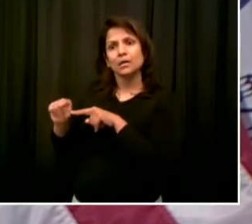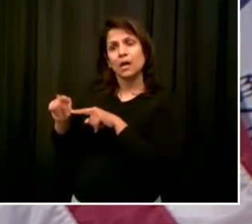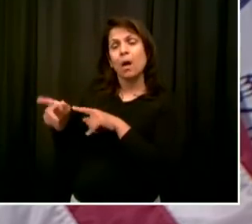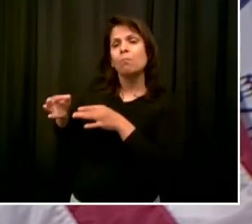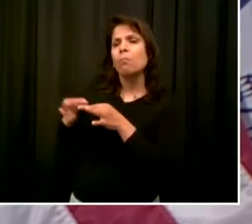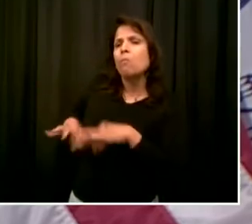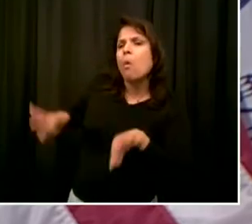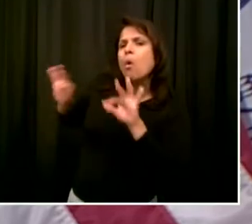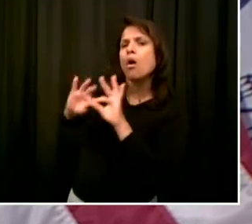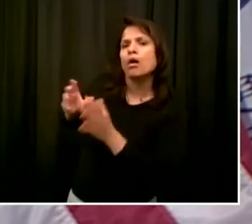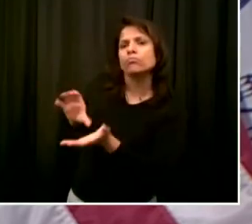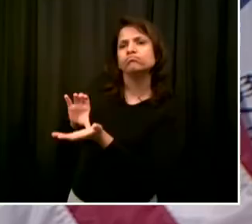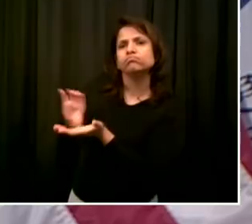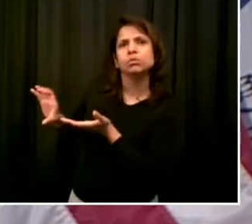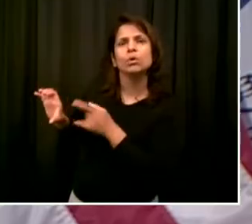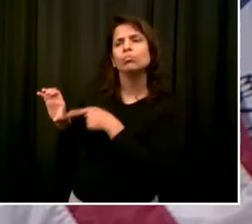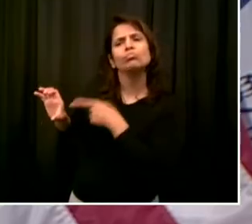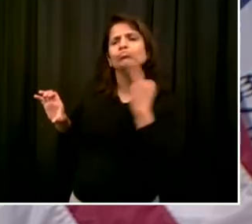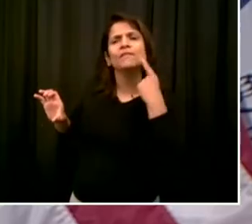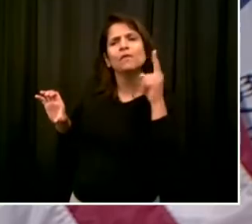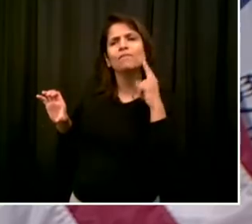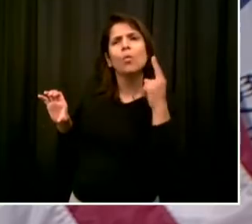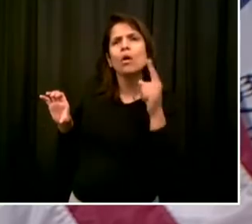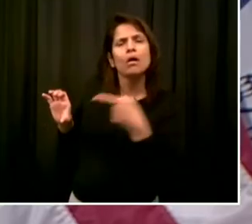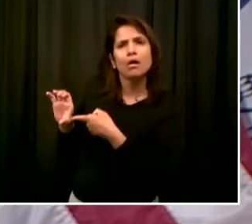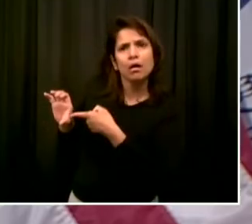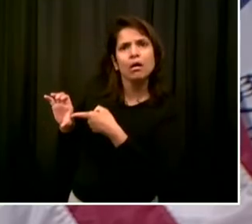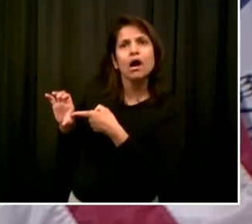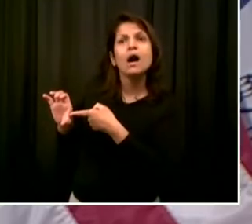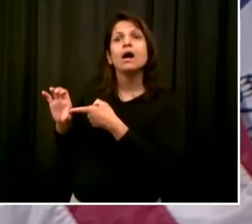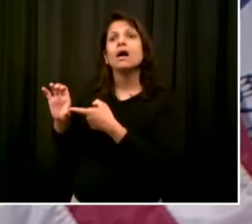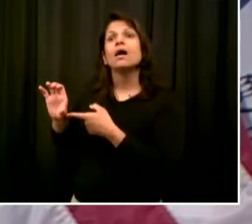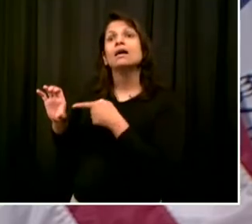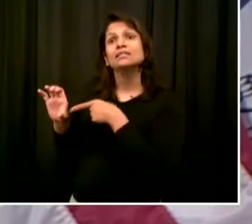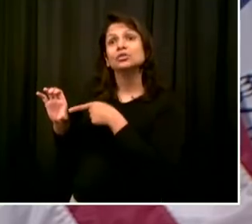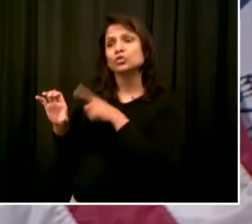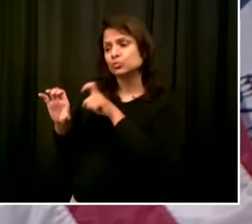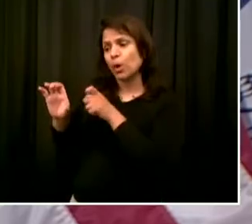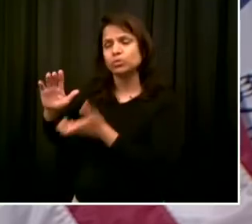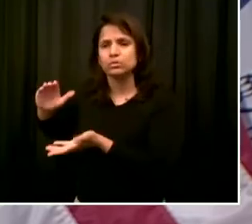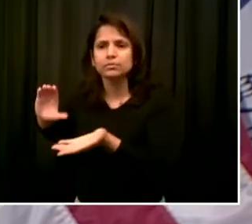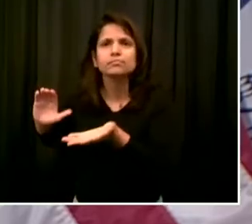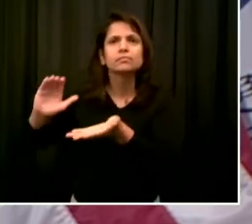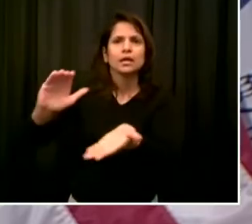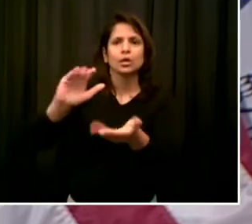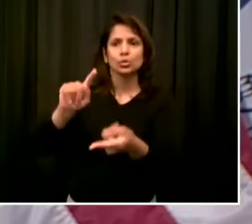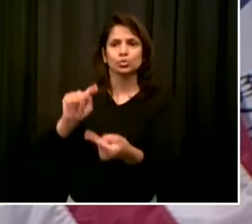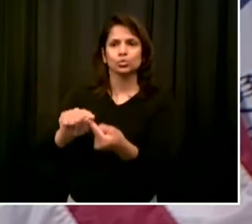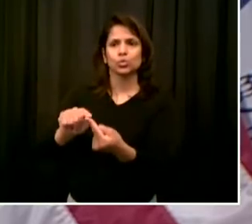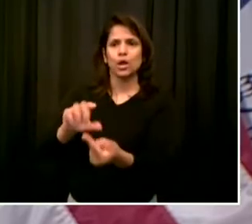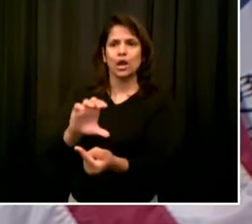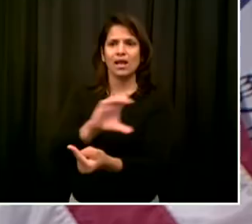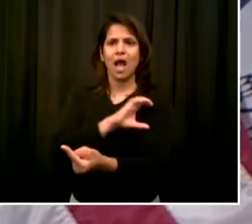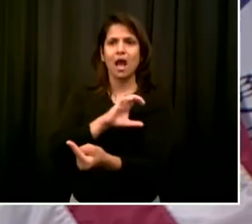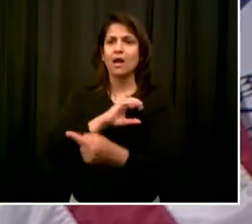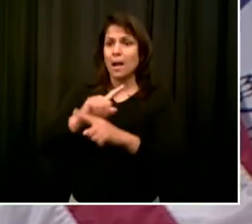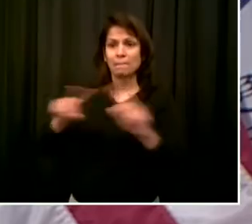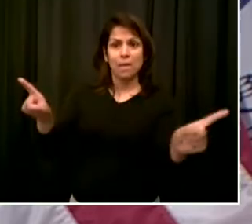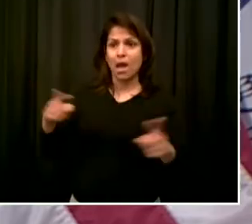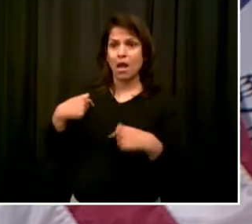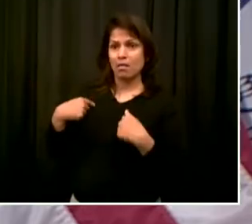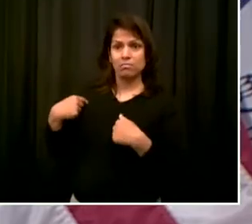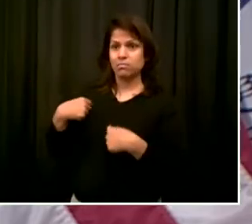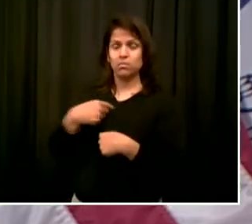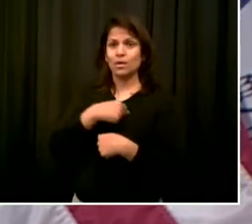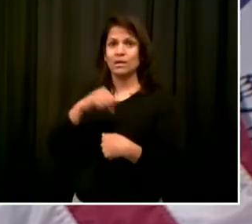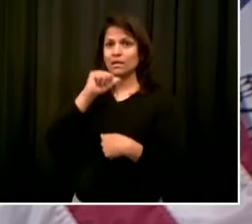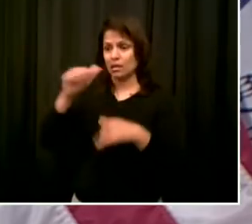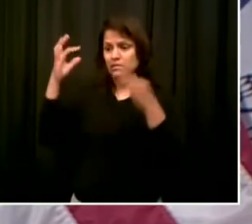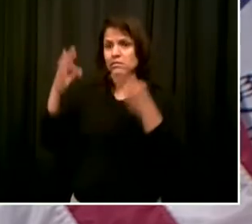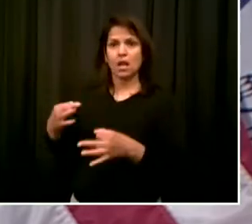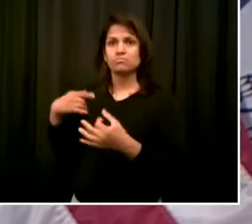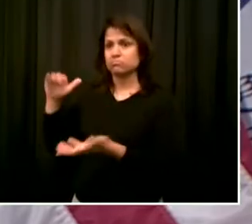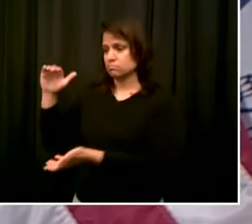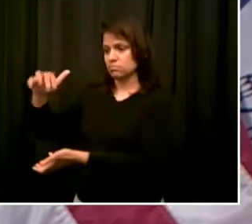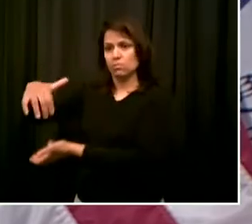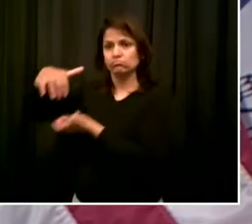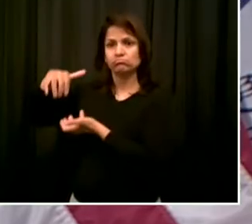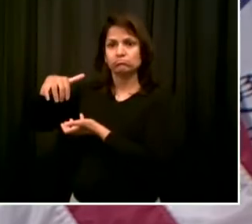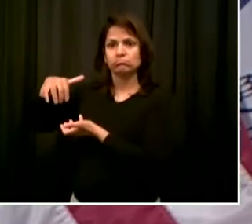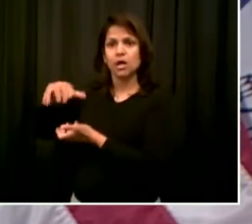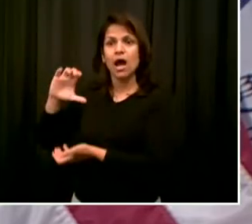TS HIISS OMHIETNG I ANWT TO DO.